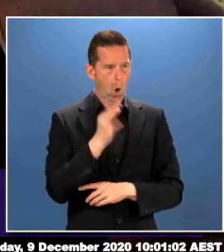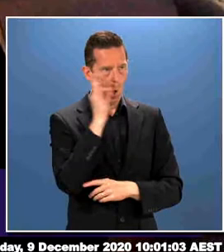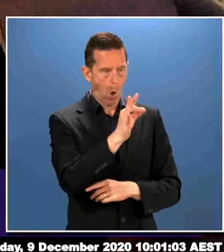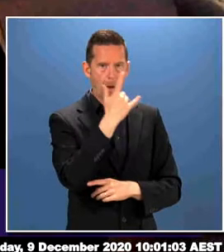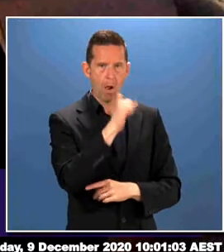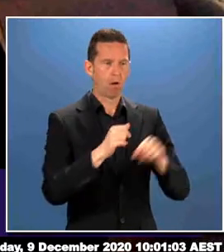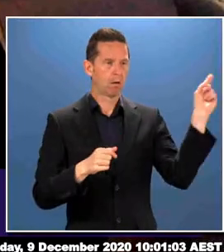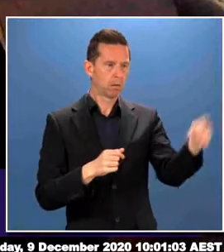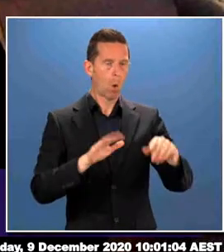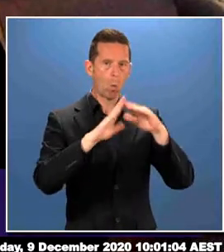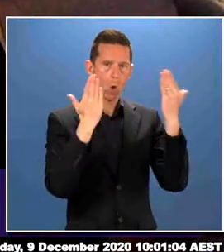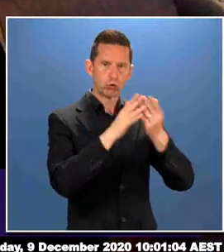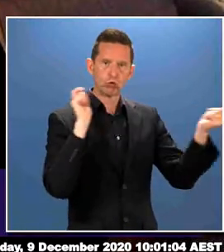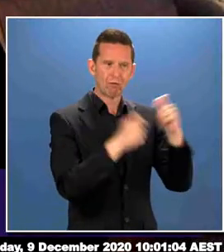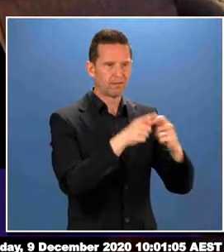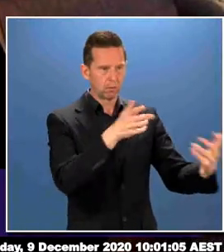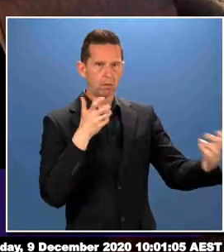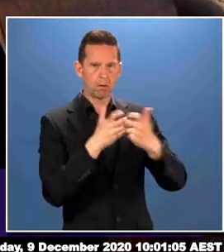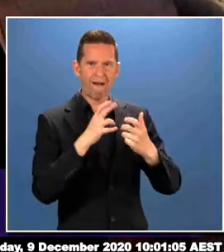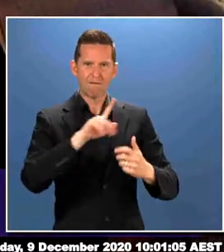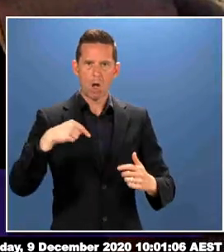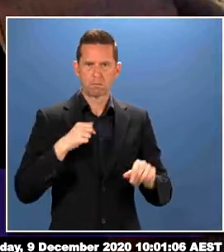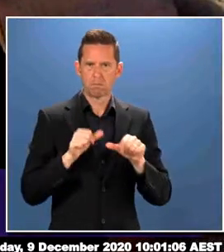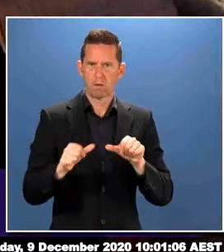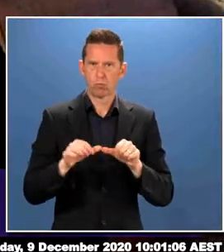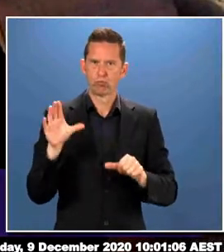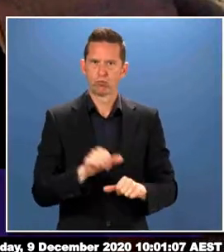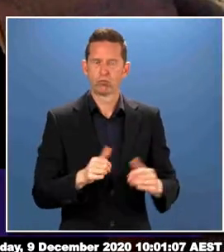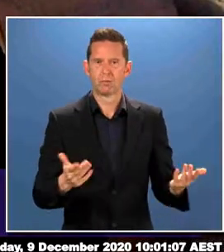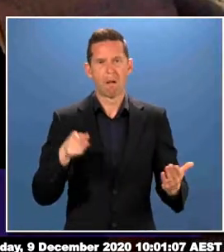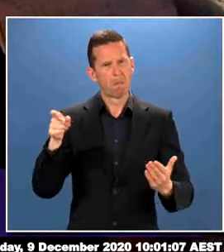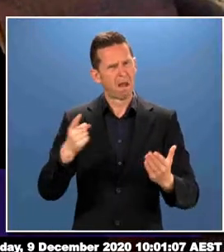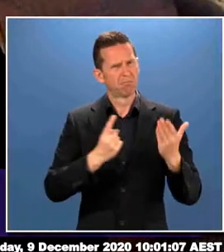world". That came up as a recurring idea.